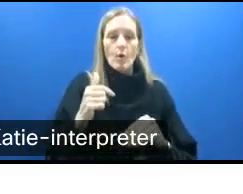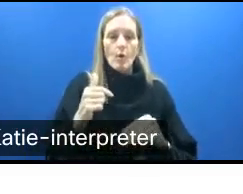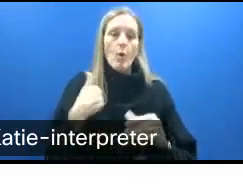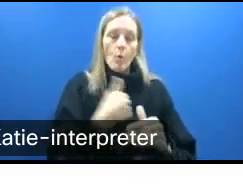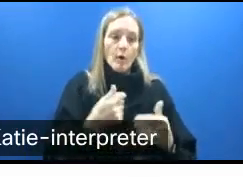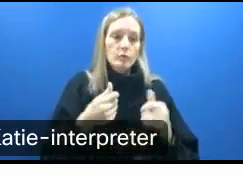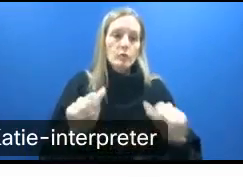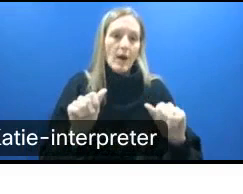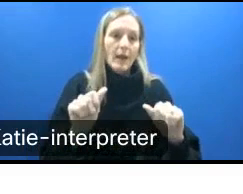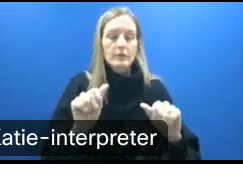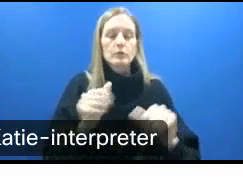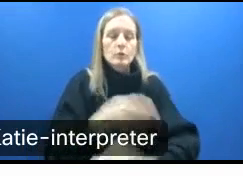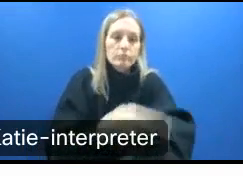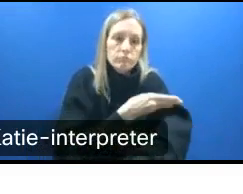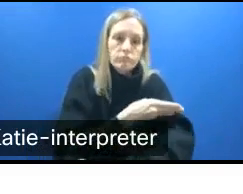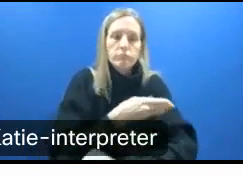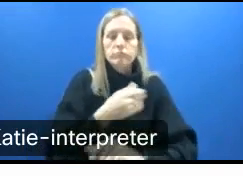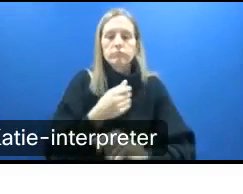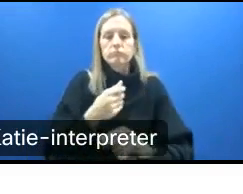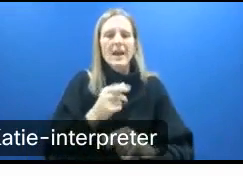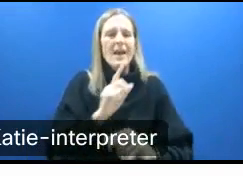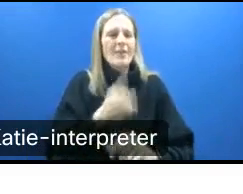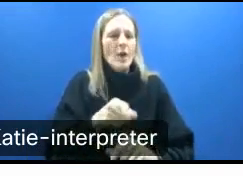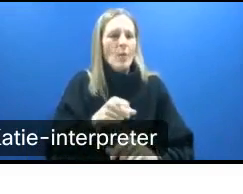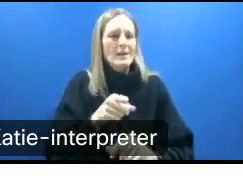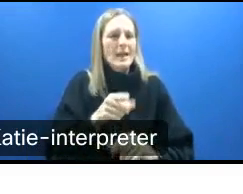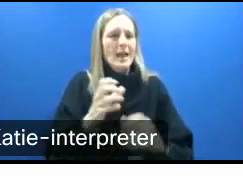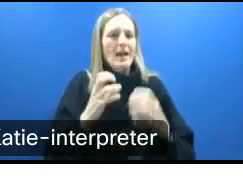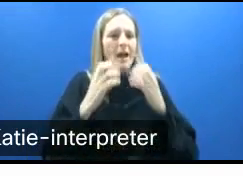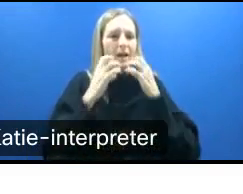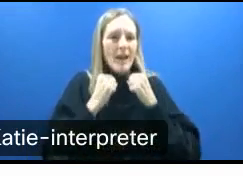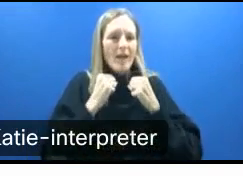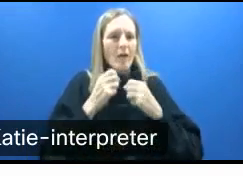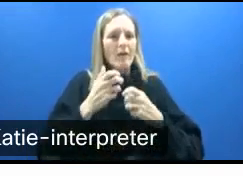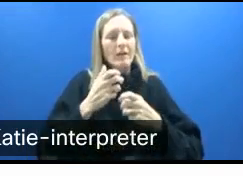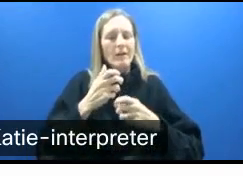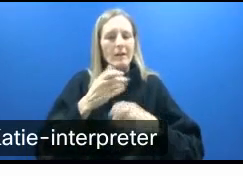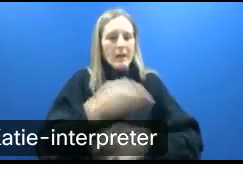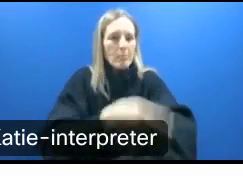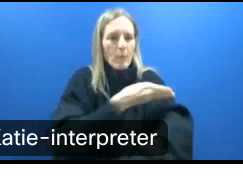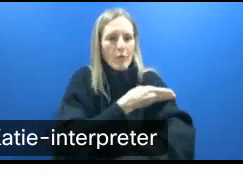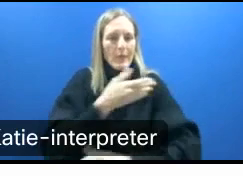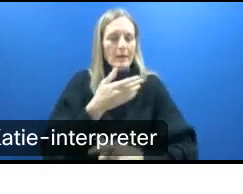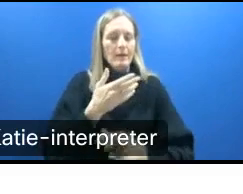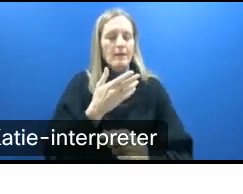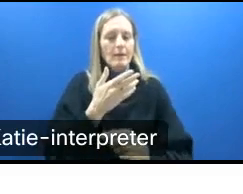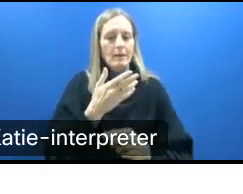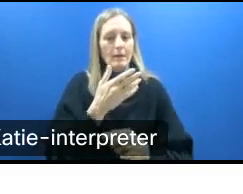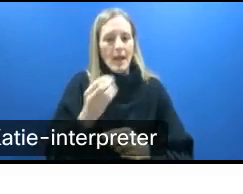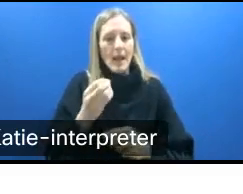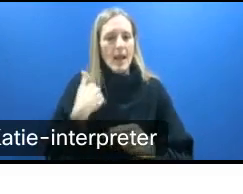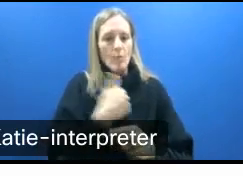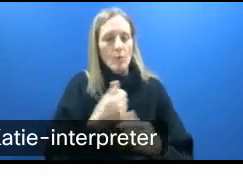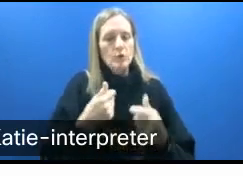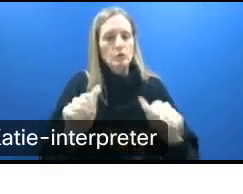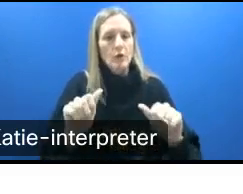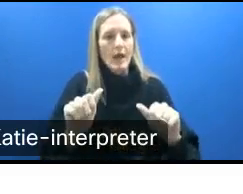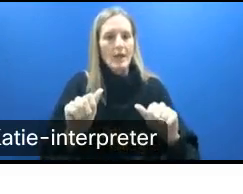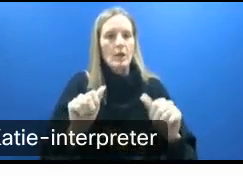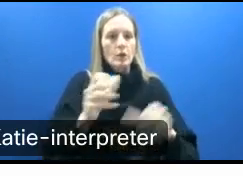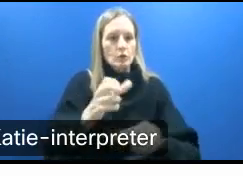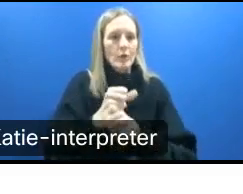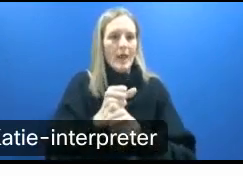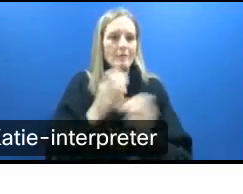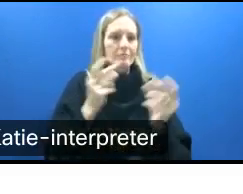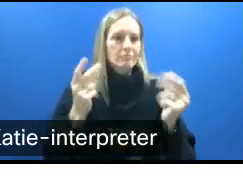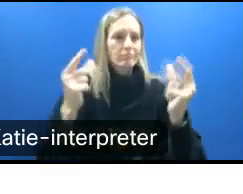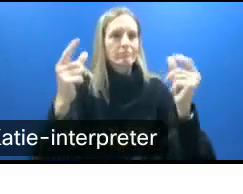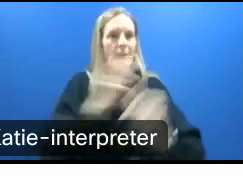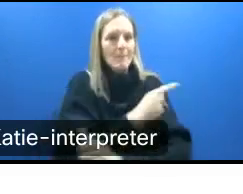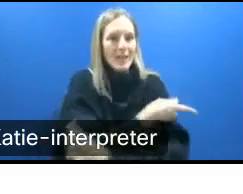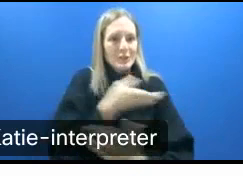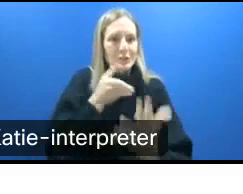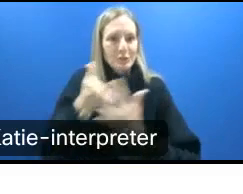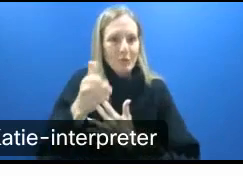Care improvement. There was a care improvement contest provider runs in the emergency department to improve patient flow through the 10 seconds. Please. Okay my utilization project.